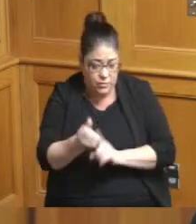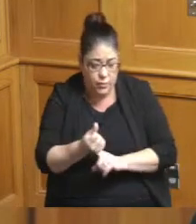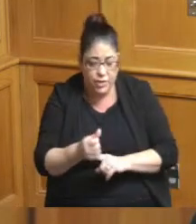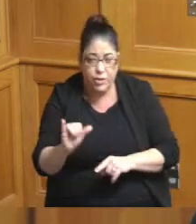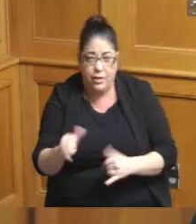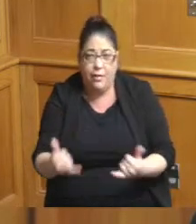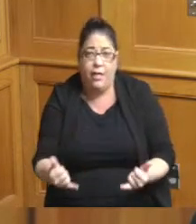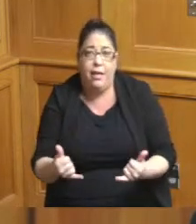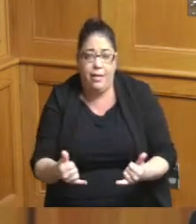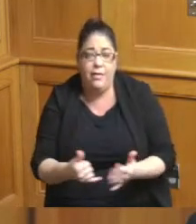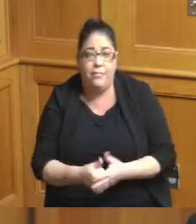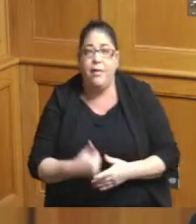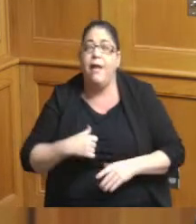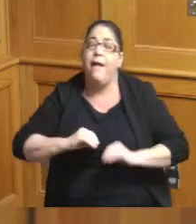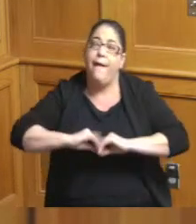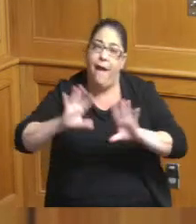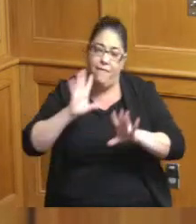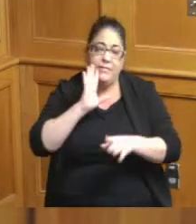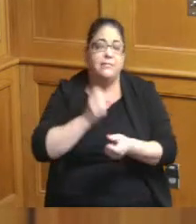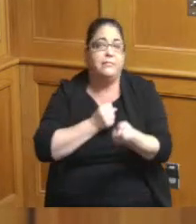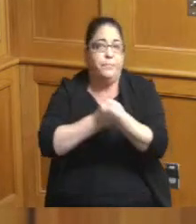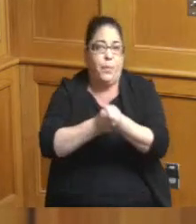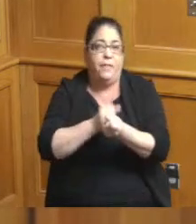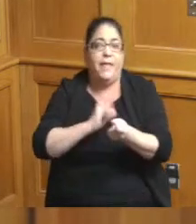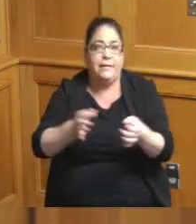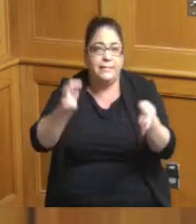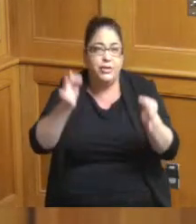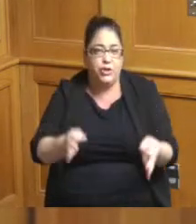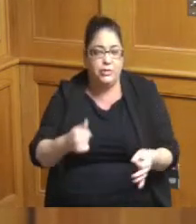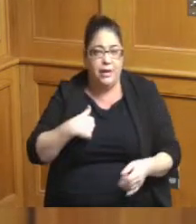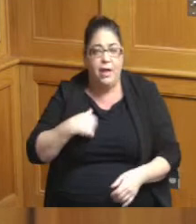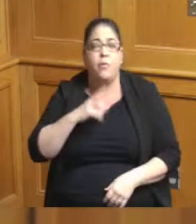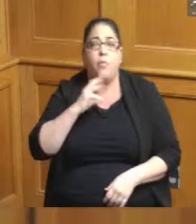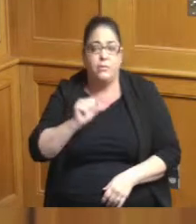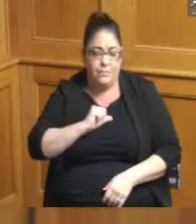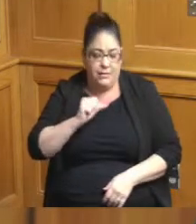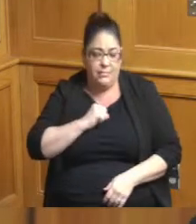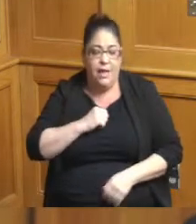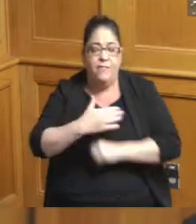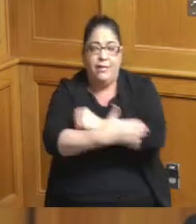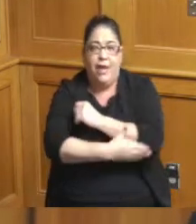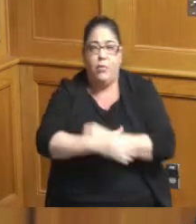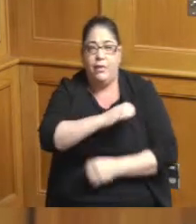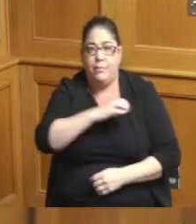say that I obviously stand by that decision I was I was a County Commissioner at the time but this